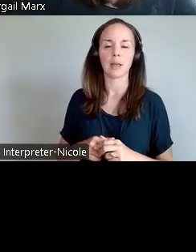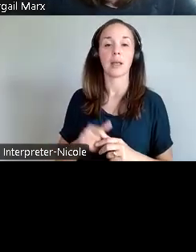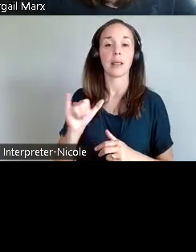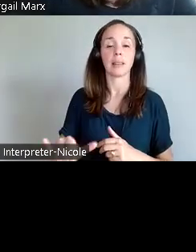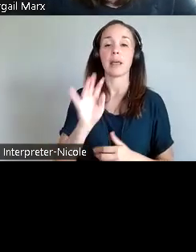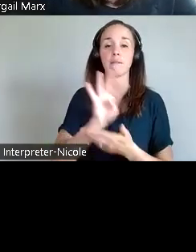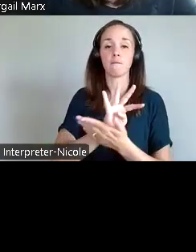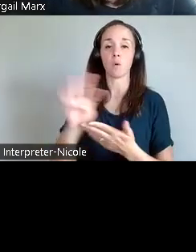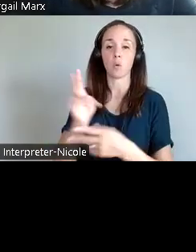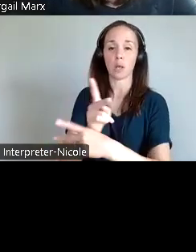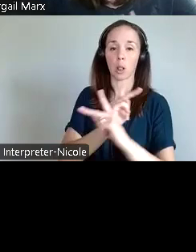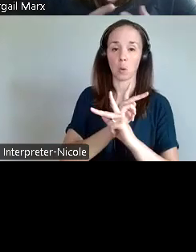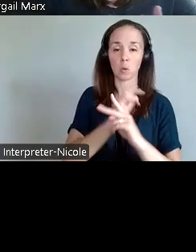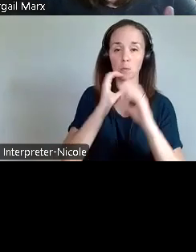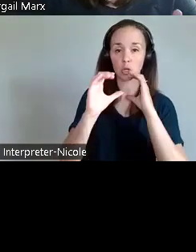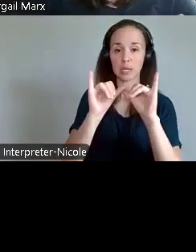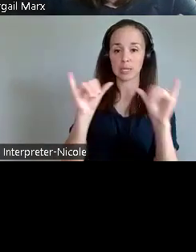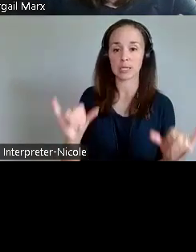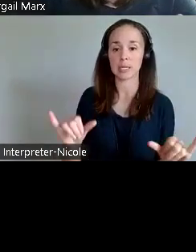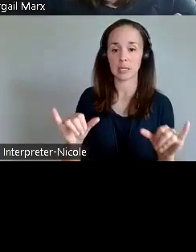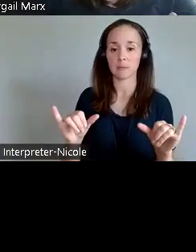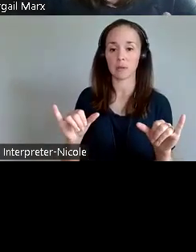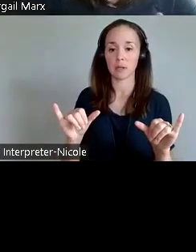the communication system is available across environments.